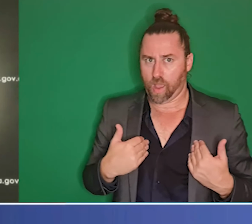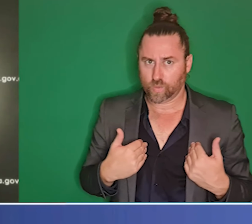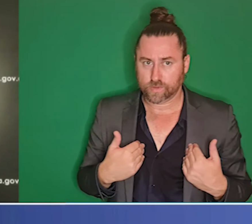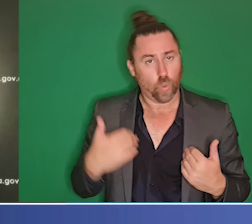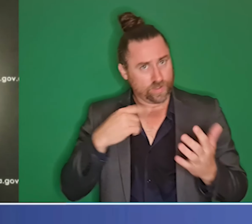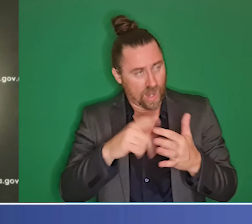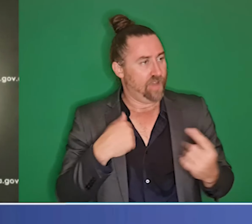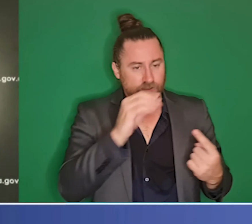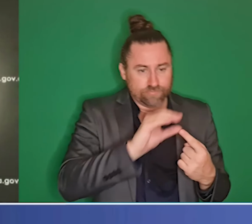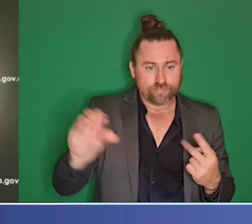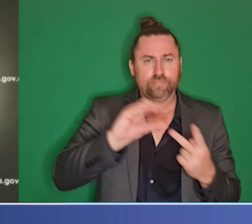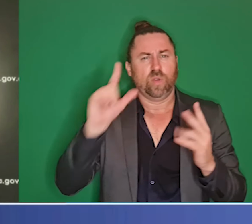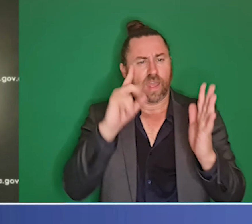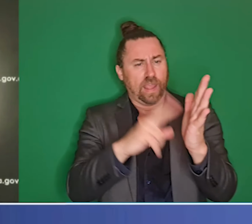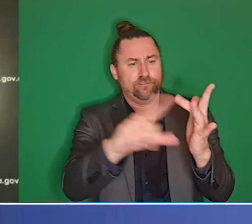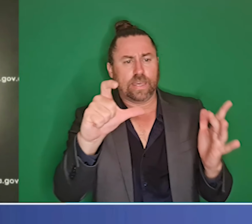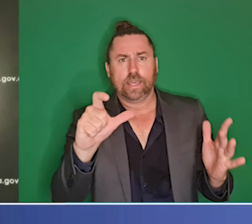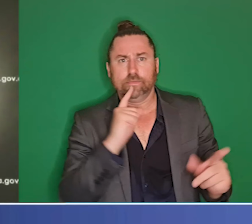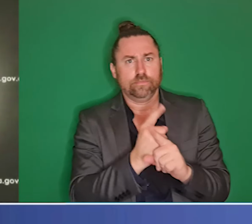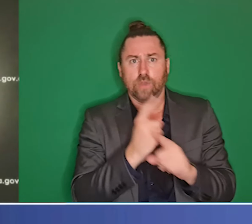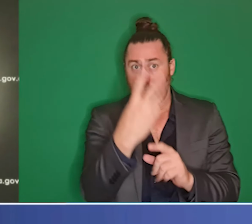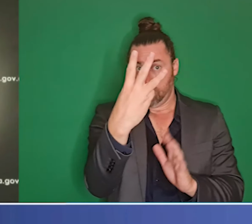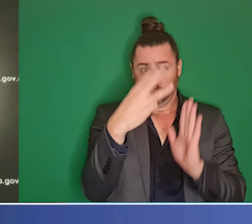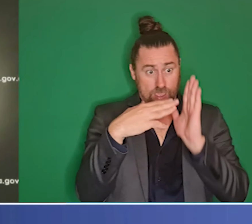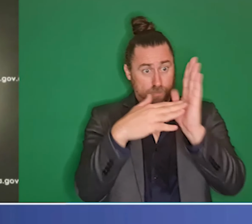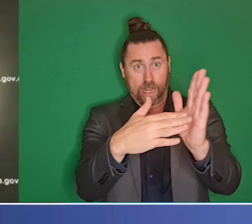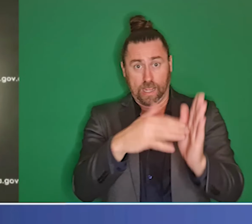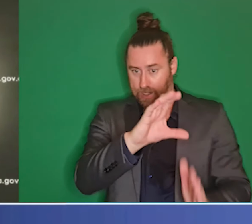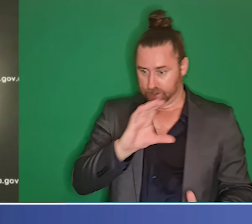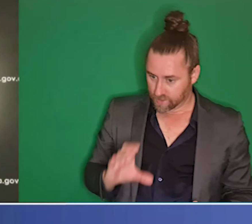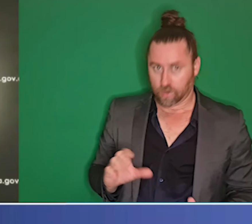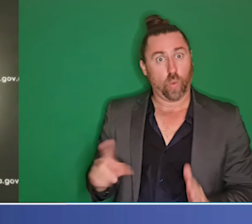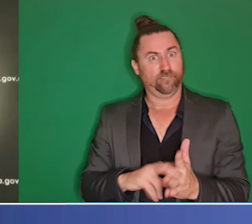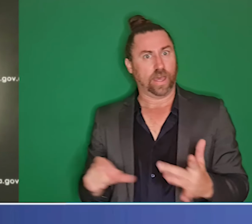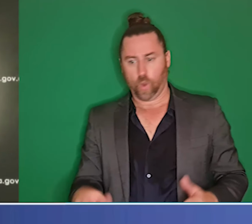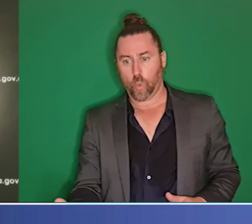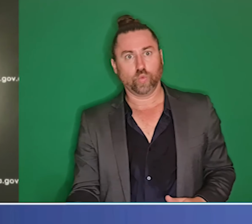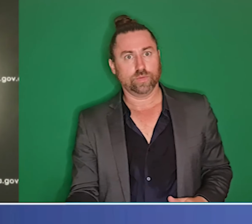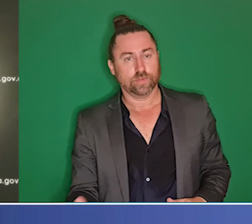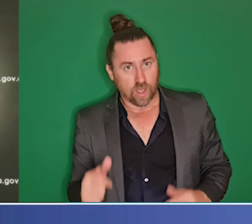We saw Victoria announce that they've had 3 million arrive. So, I'm pleased that they have entered the market.